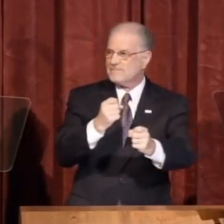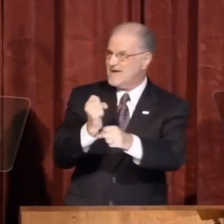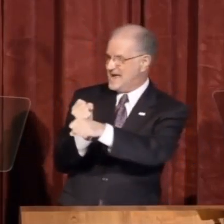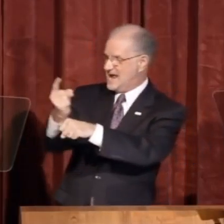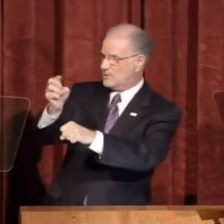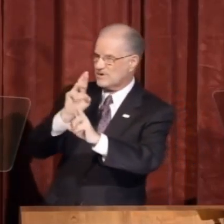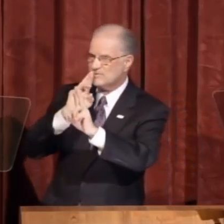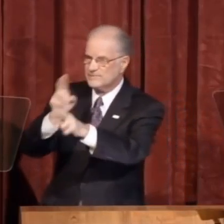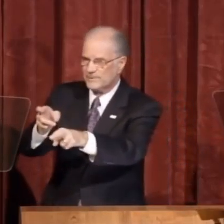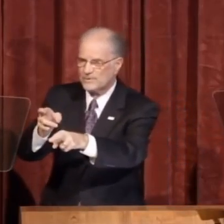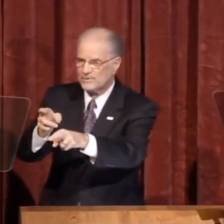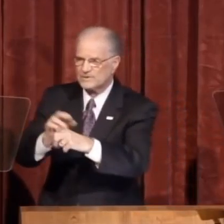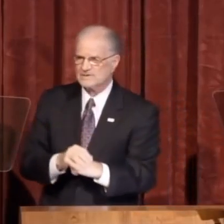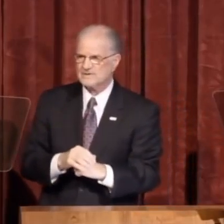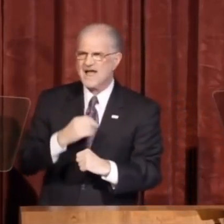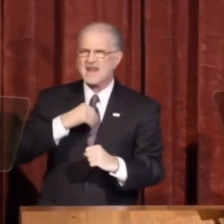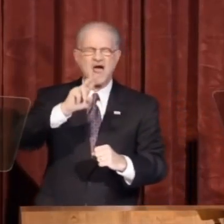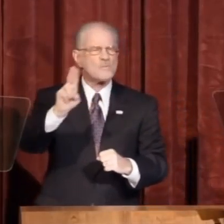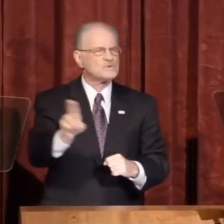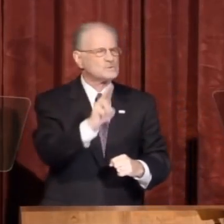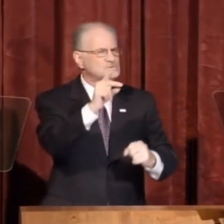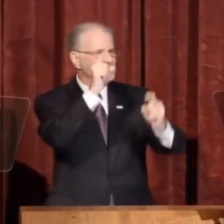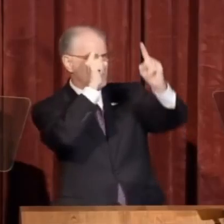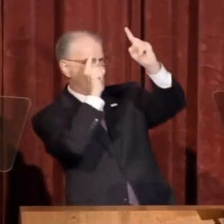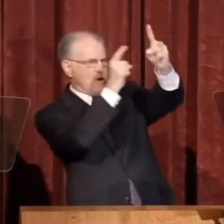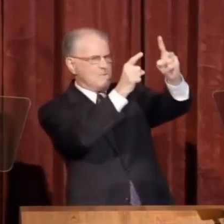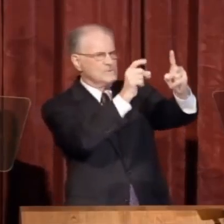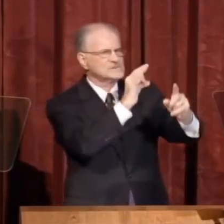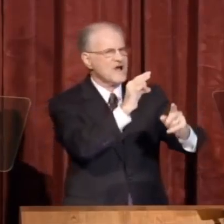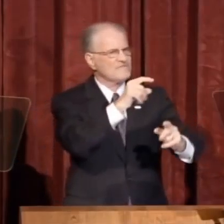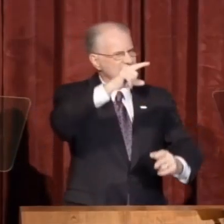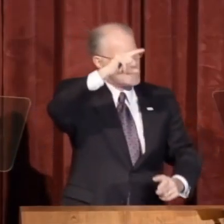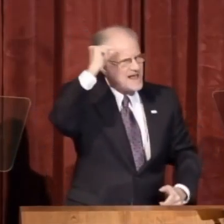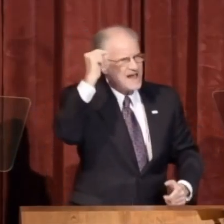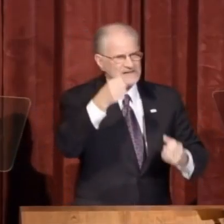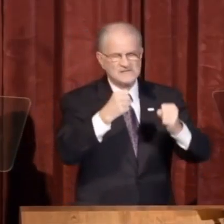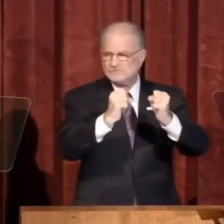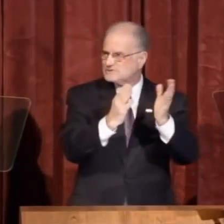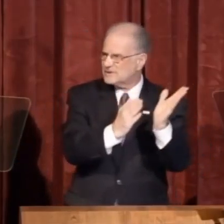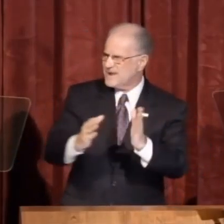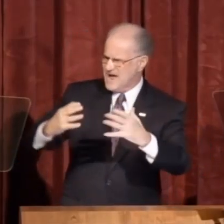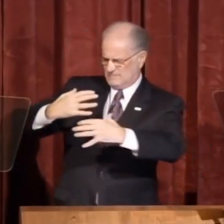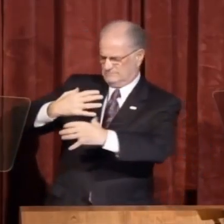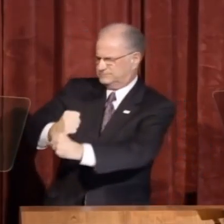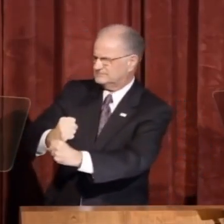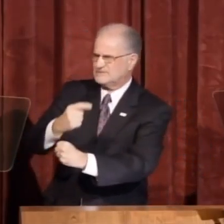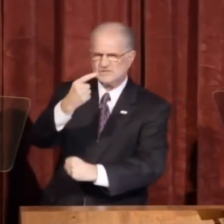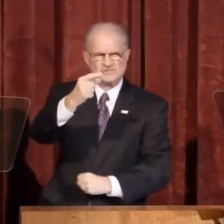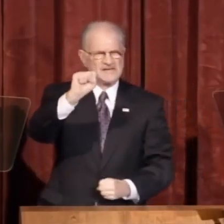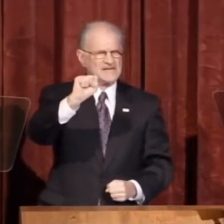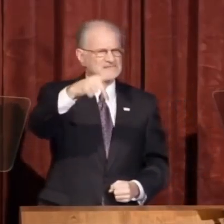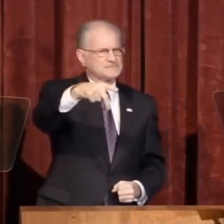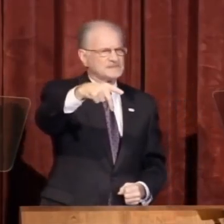Yes, the photos were very fun to watch. But they also have served a serious purpose.